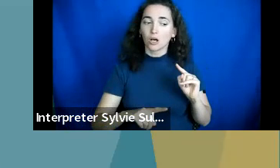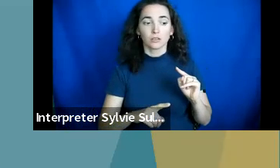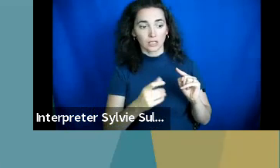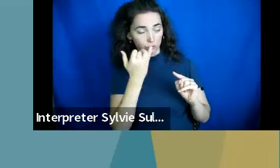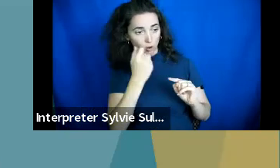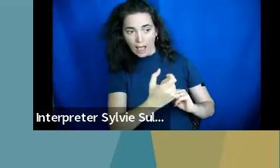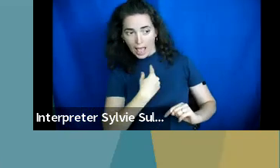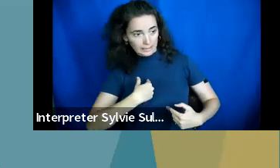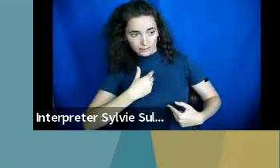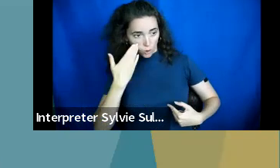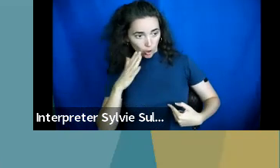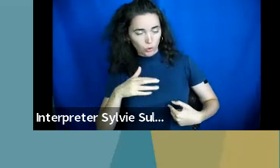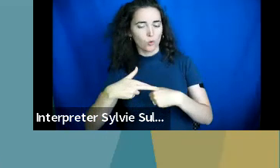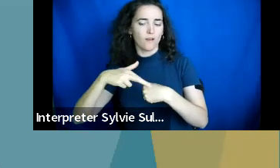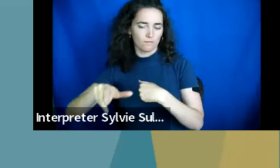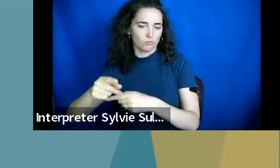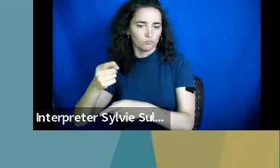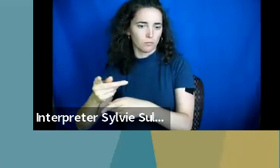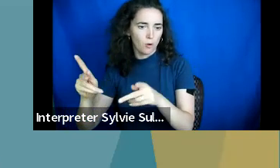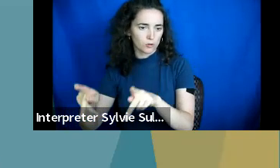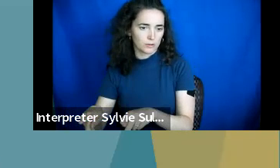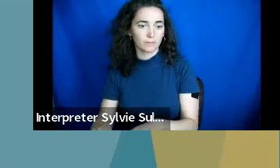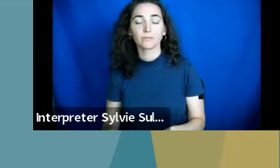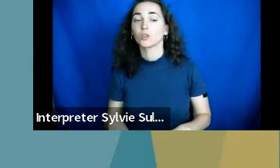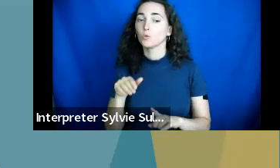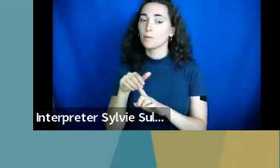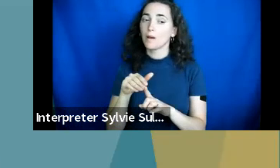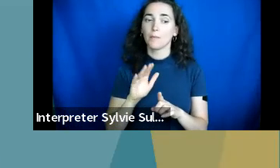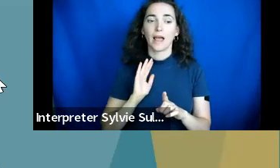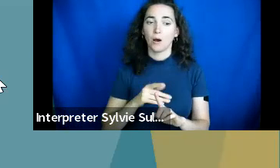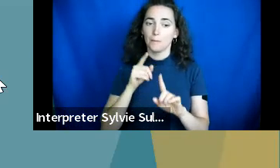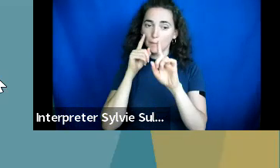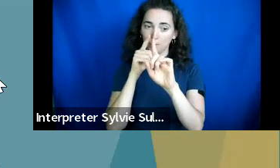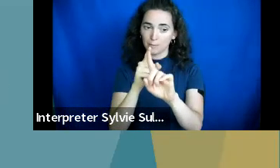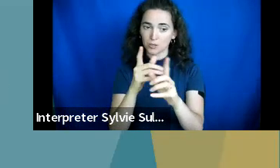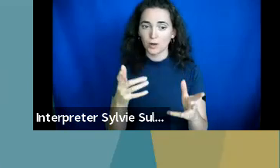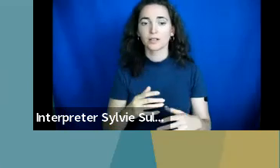So, just as an overview reminder, the office of Public Health Mission is to protect and promote